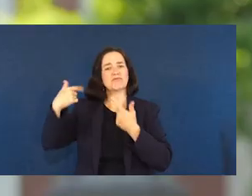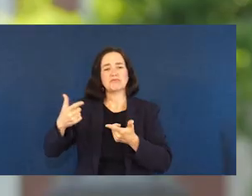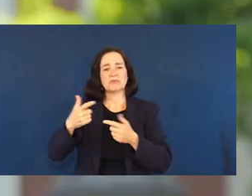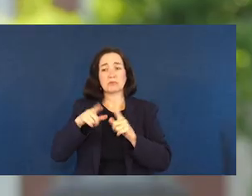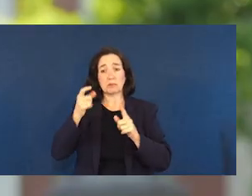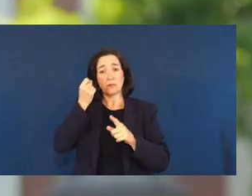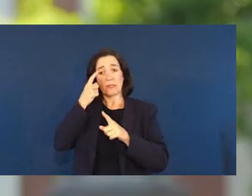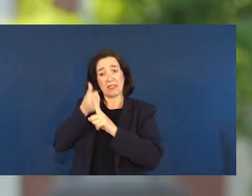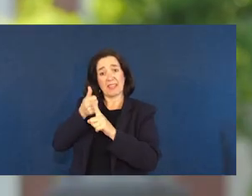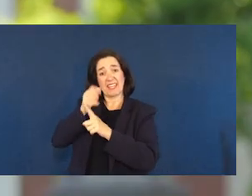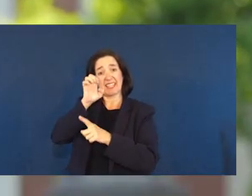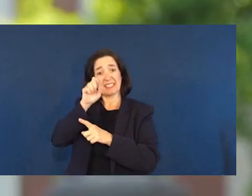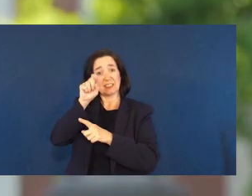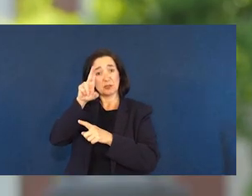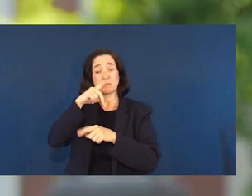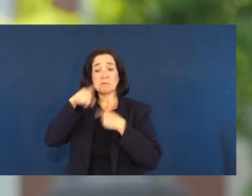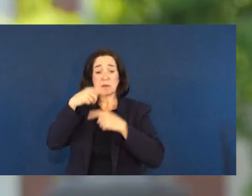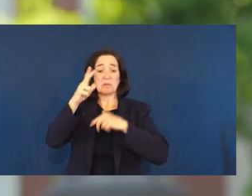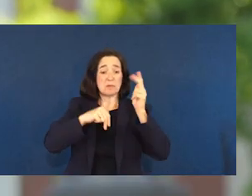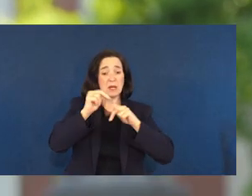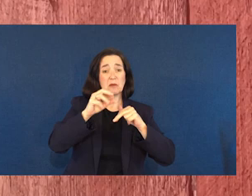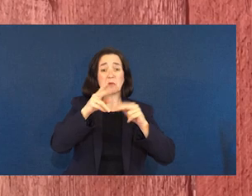but ETSU has never been a place just about buildings or facilities.